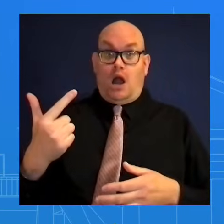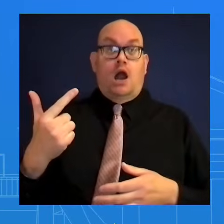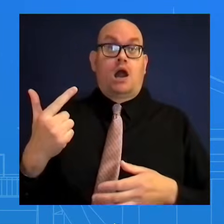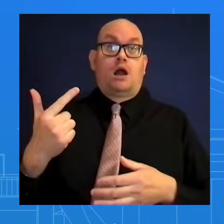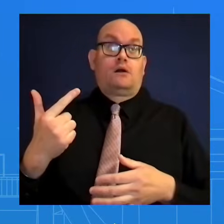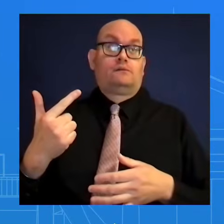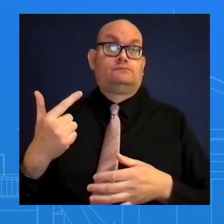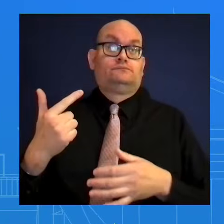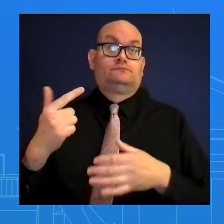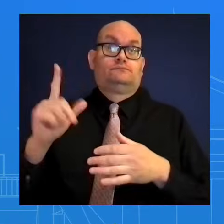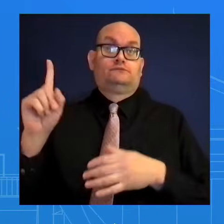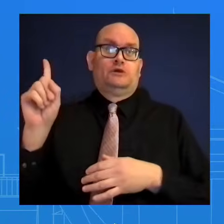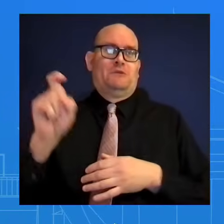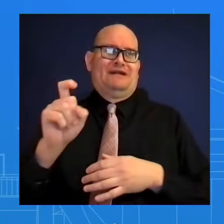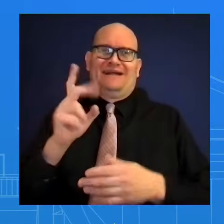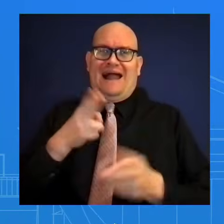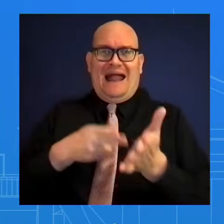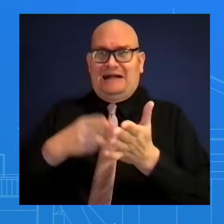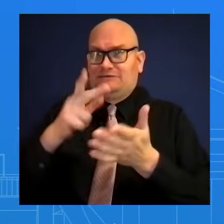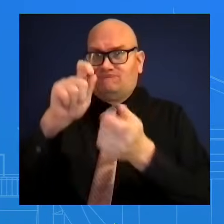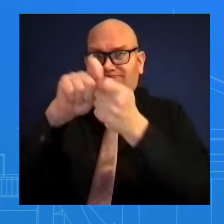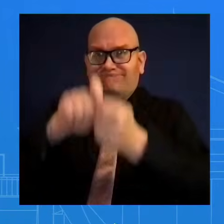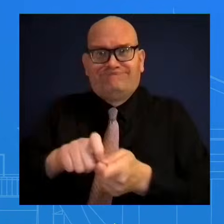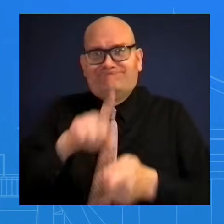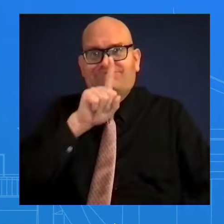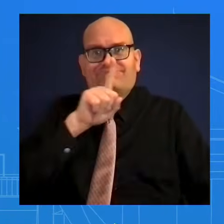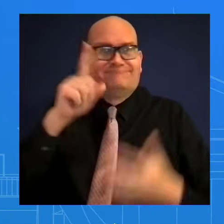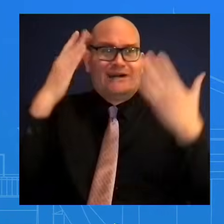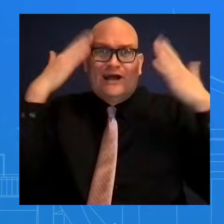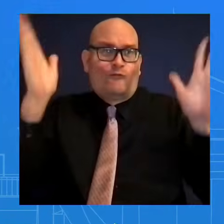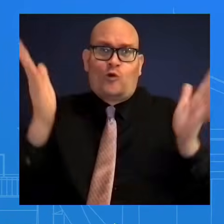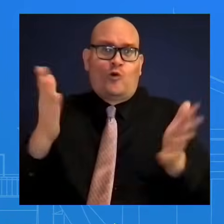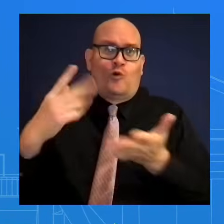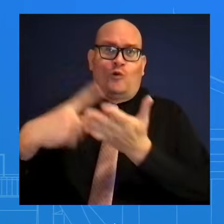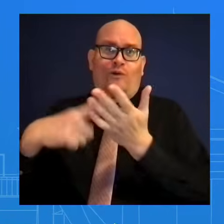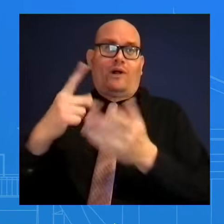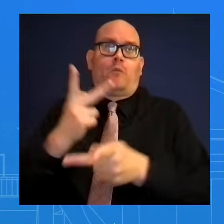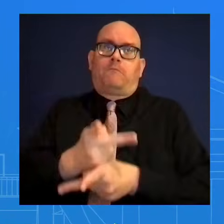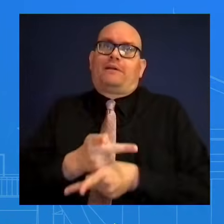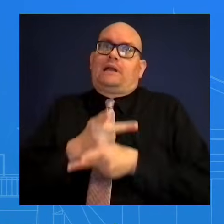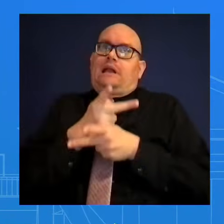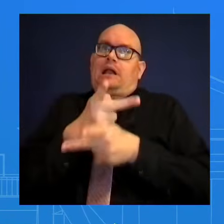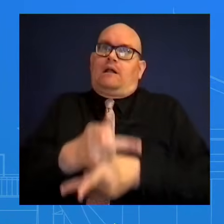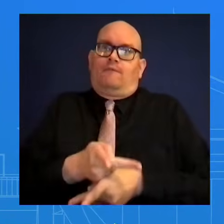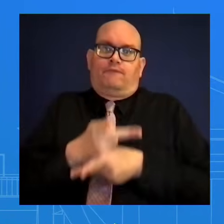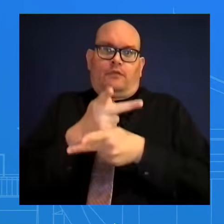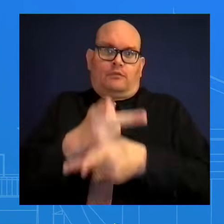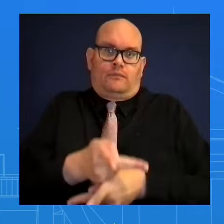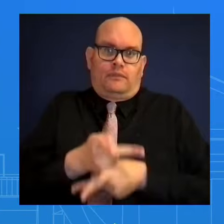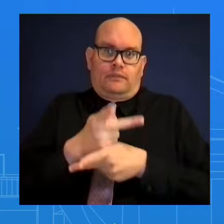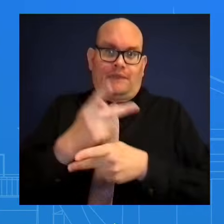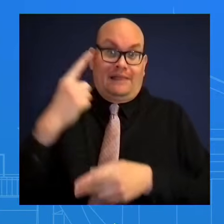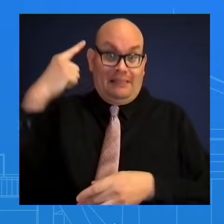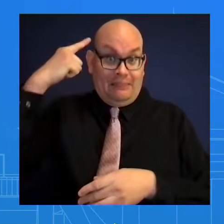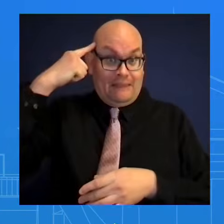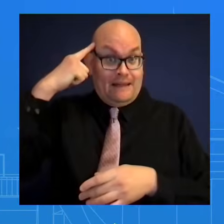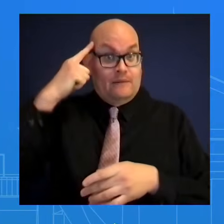I want to be very careful with that. But what we can say, again, and have been very clear on this -- that we think it's important that this bipartisan,